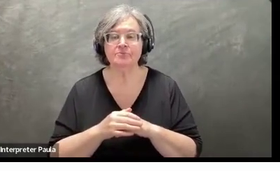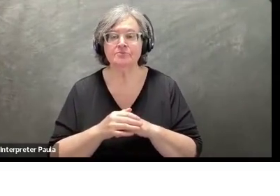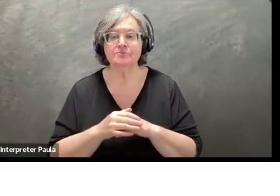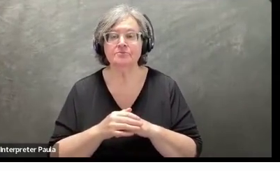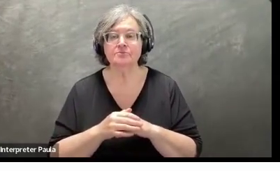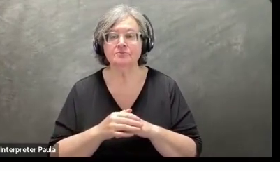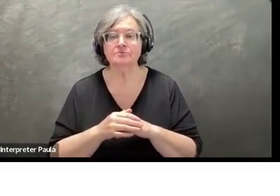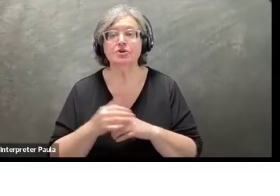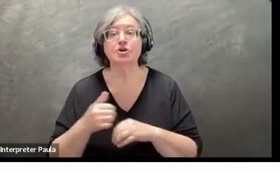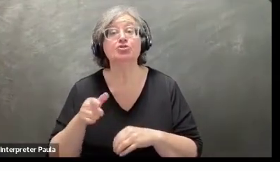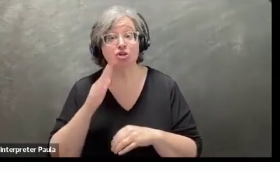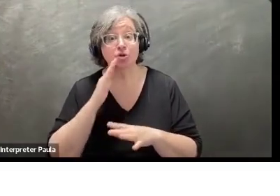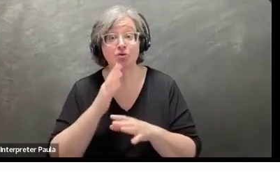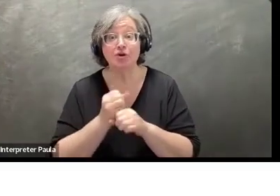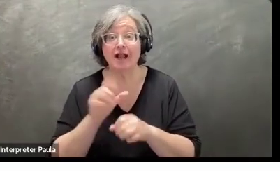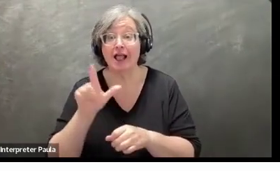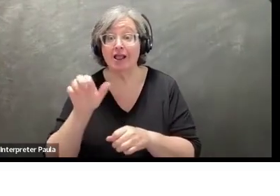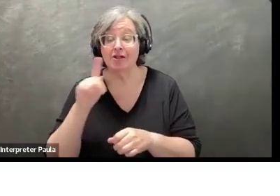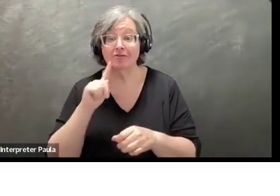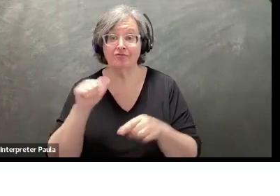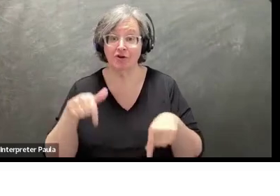webinar recording and other materials such as slides and